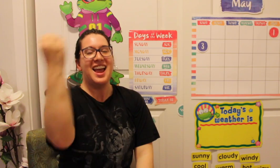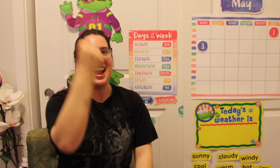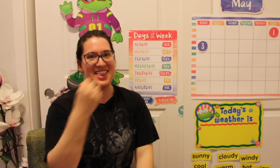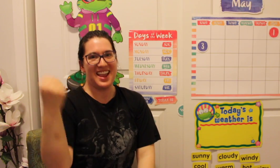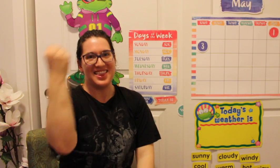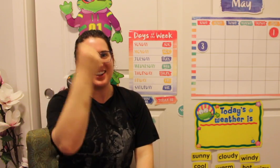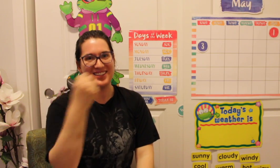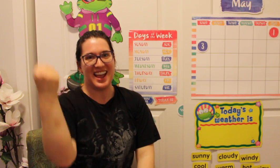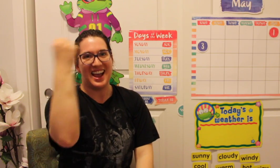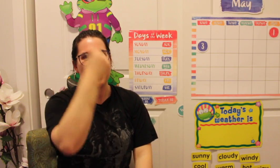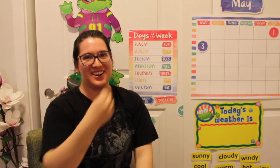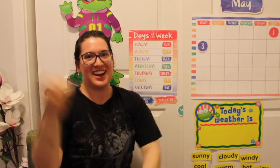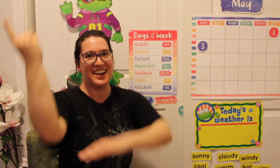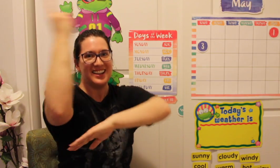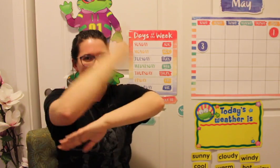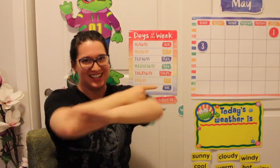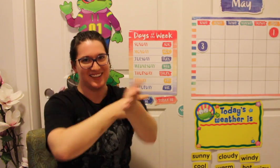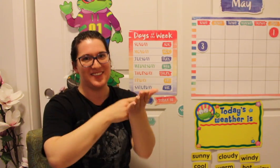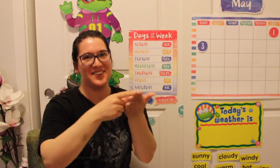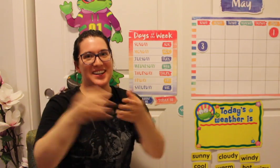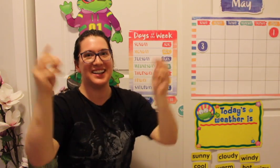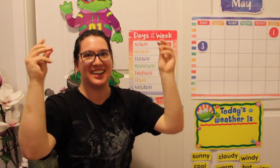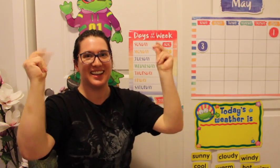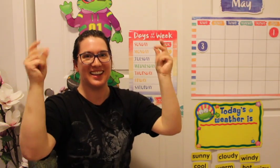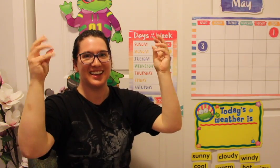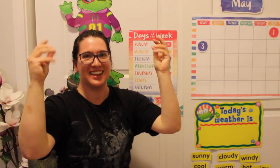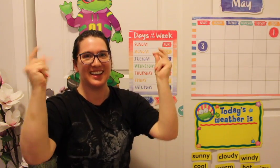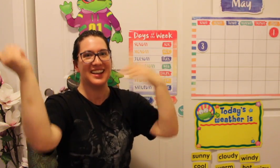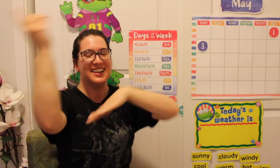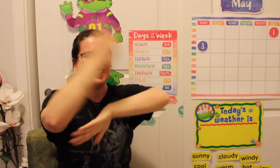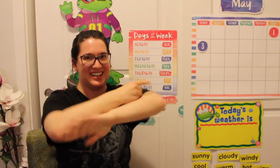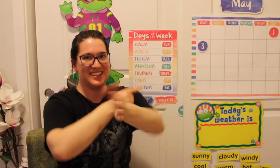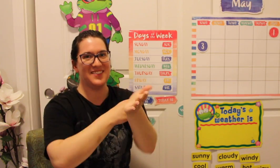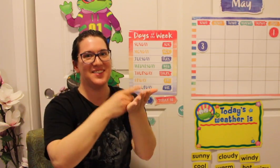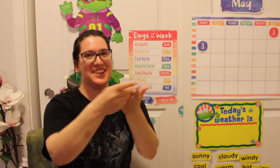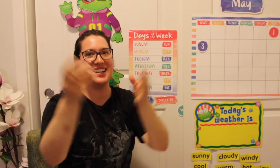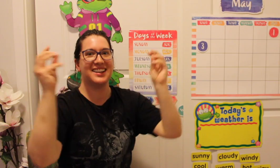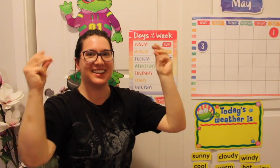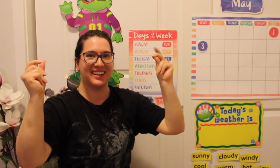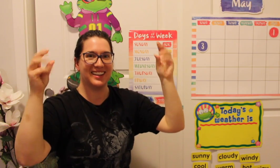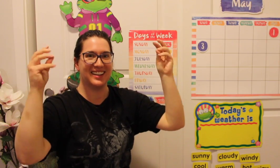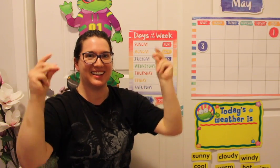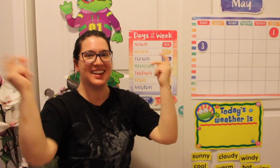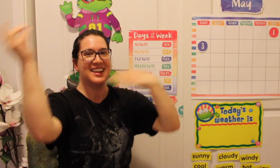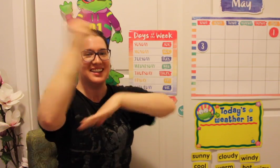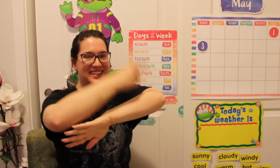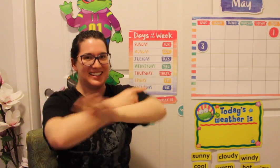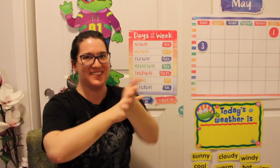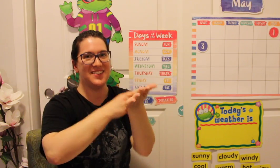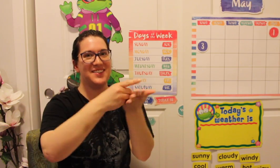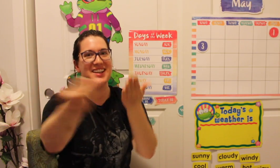then there's Saturday, days of the week, days of the week, days of the week